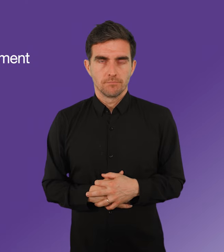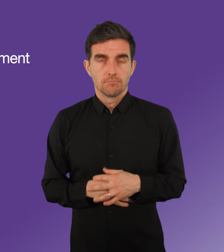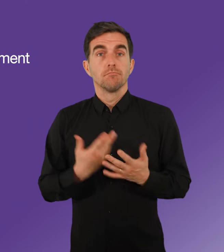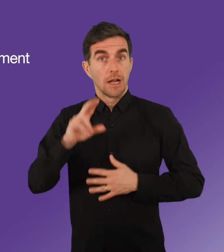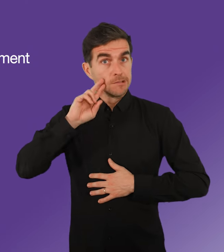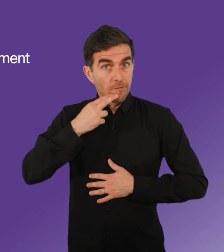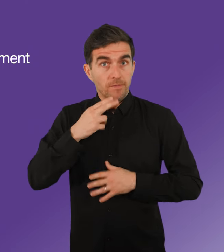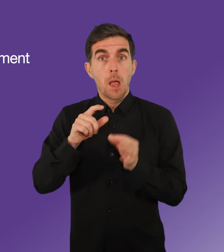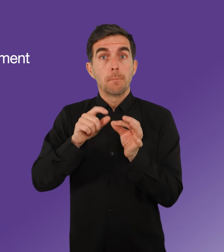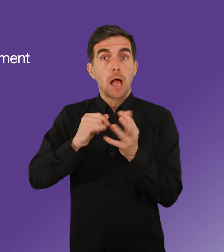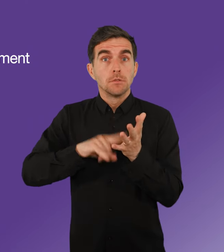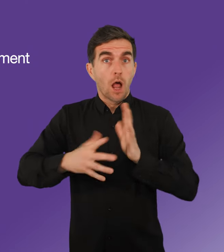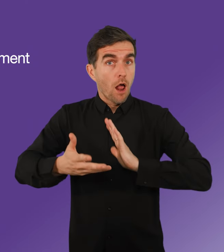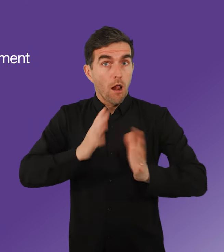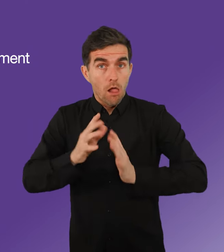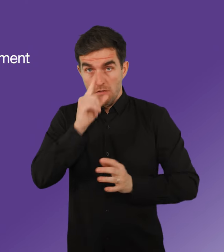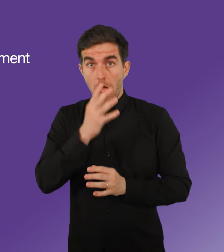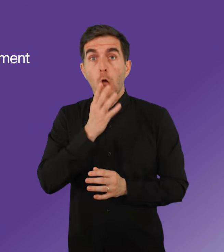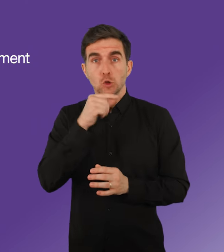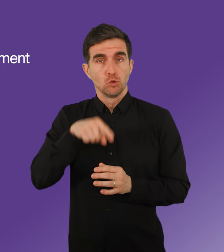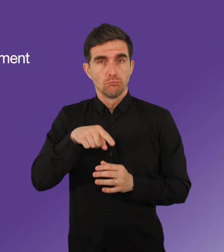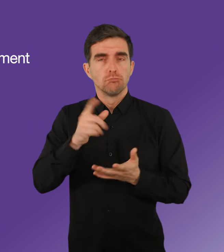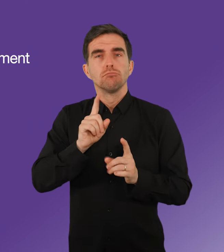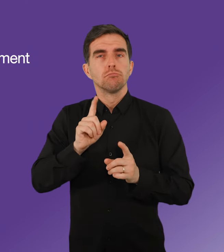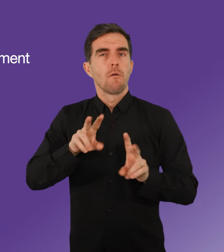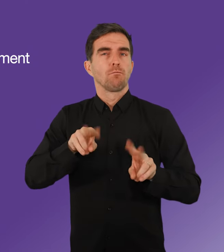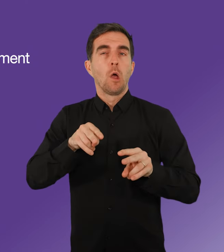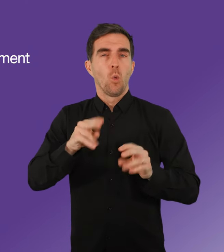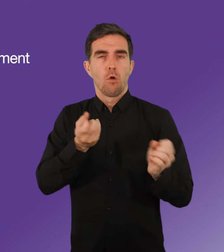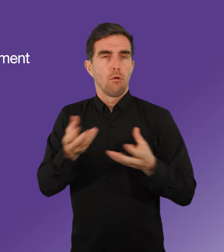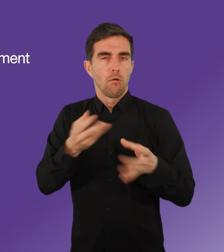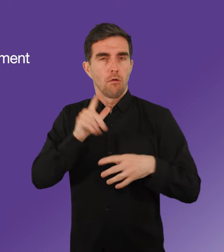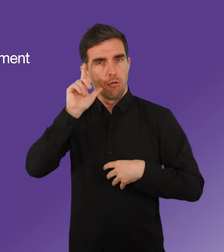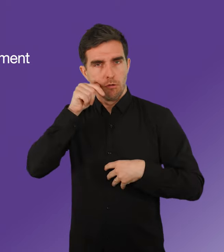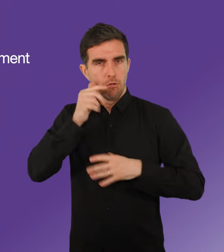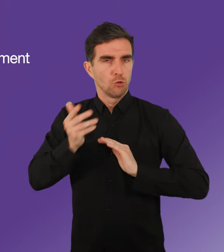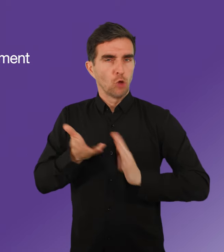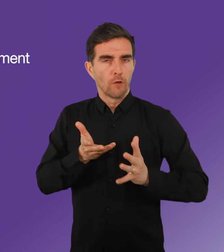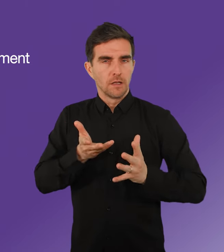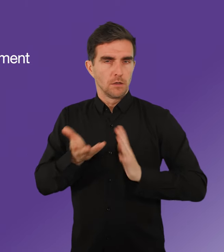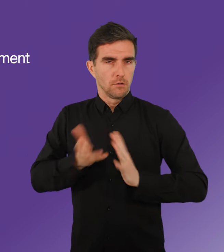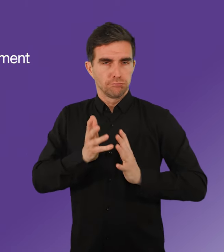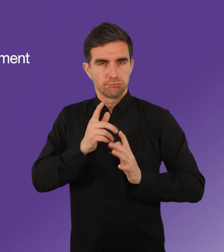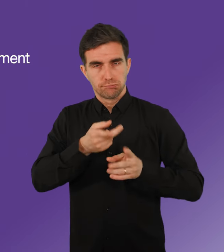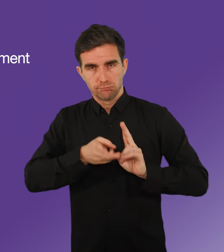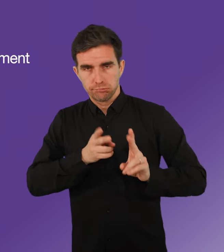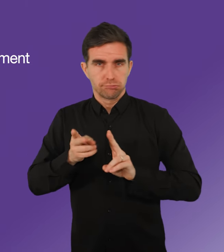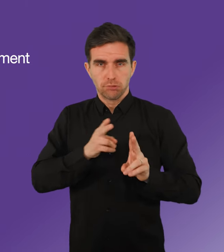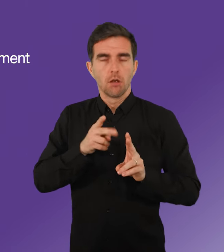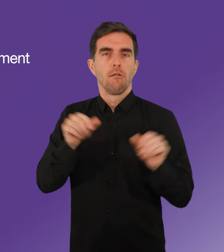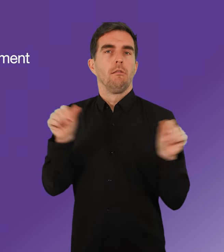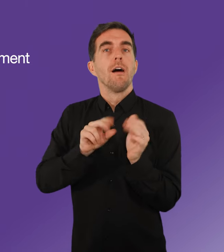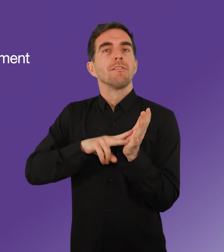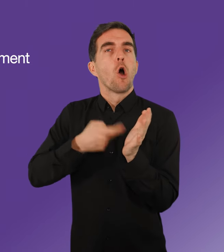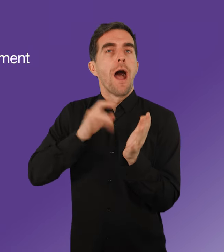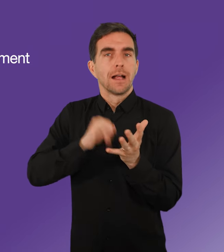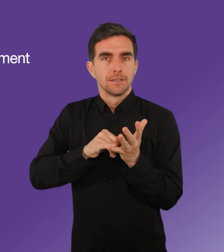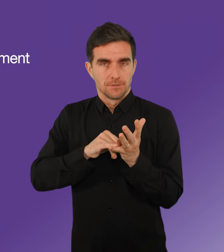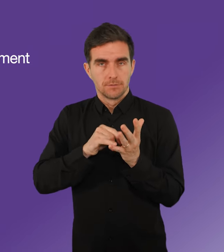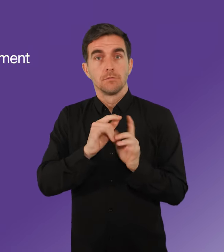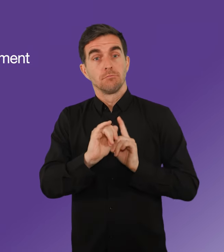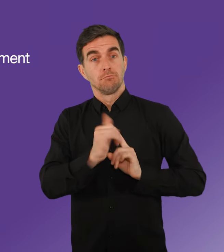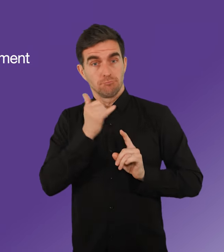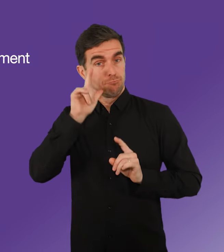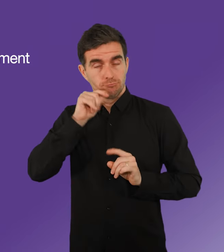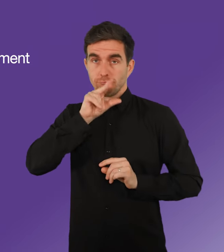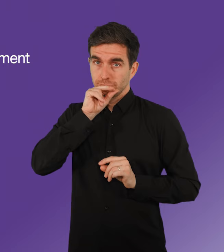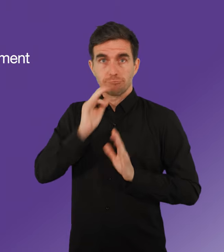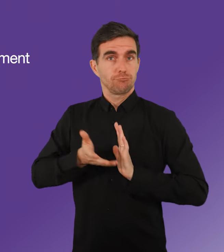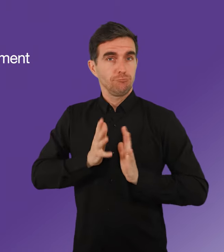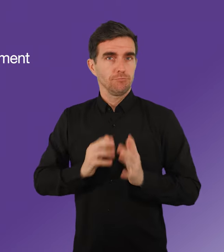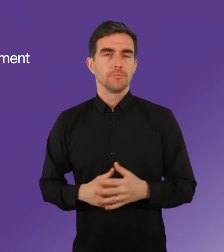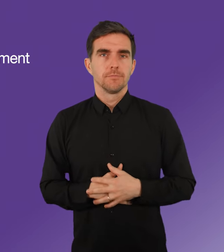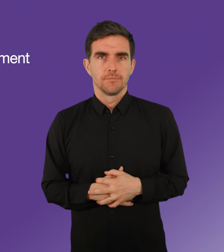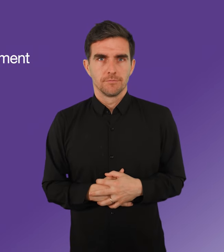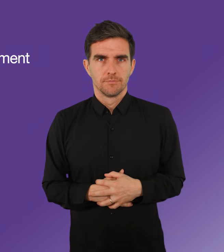Deaf and British Sign Language users may be able to use the Video Relay Service (known as VRS).